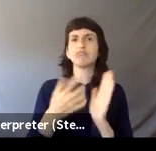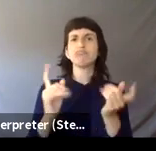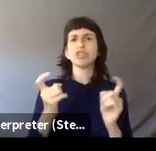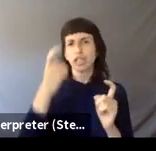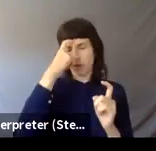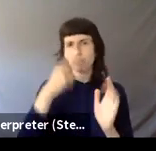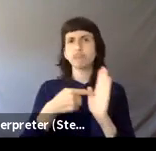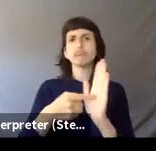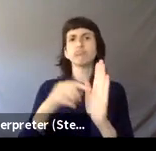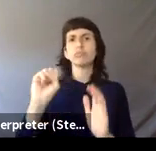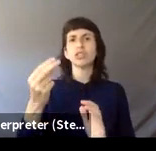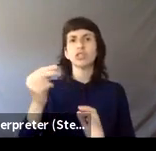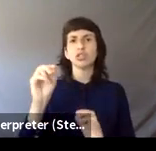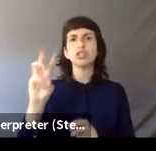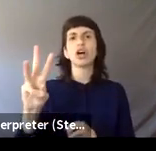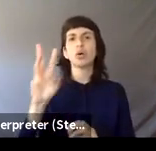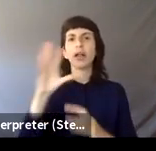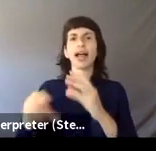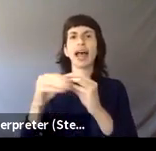Teams but then there's another little tab, but it says hidden Teams. If I open that little carrot, any teams that I've hidden show up and now I can show if I go to those three little dots